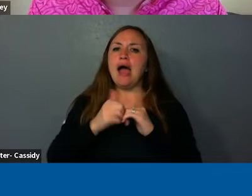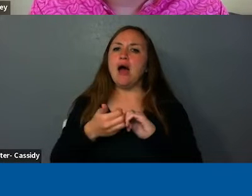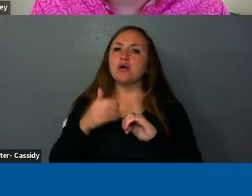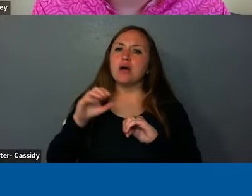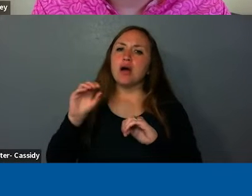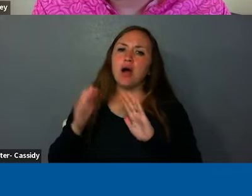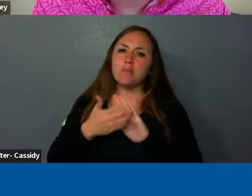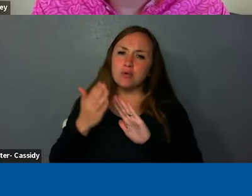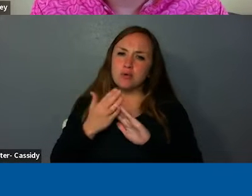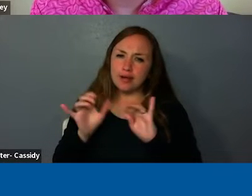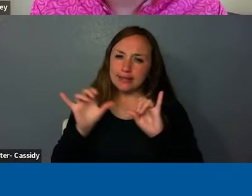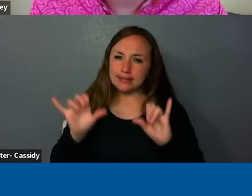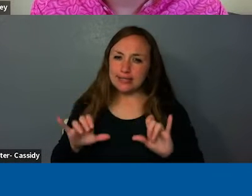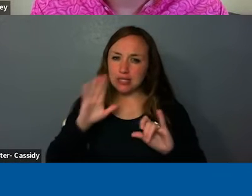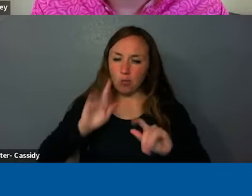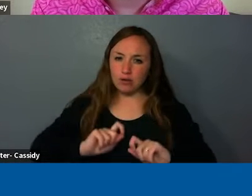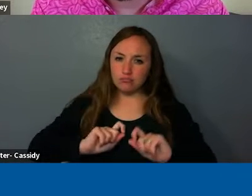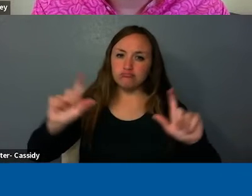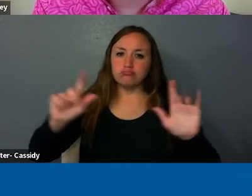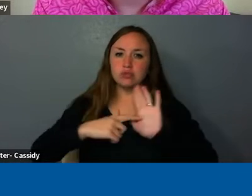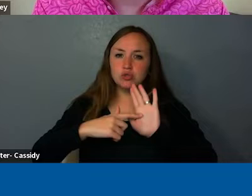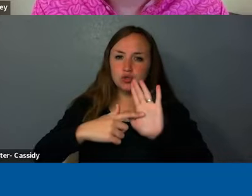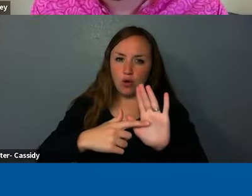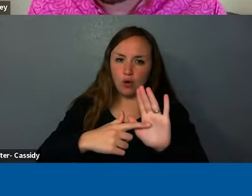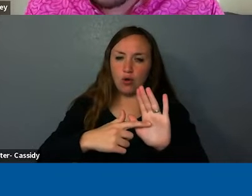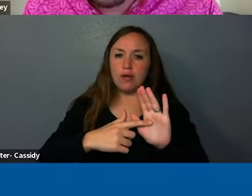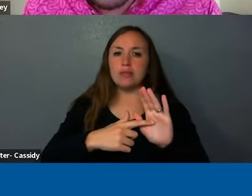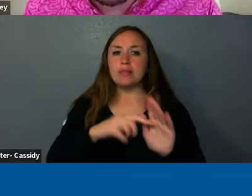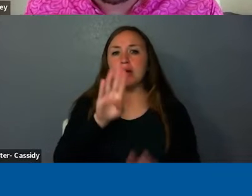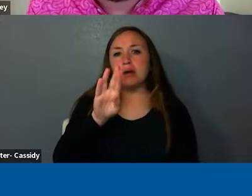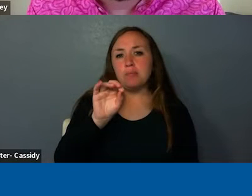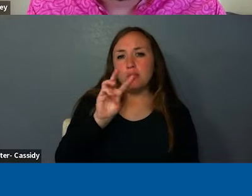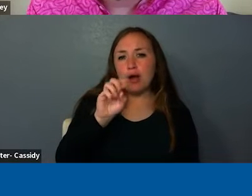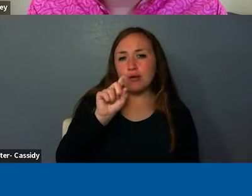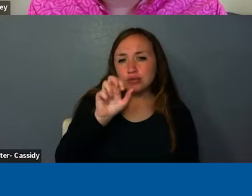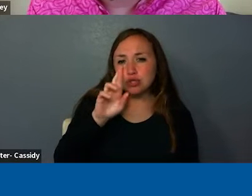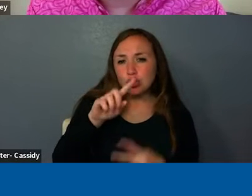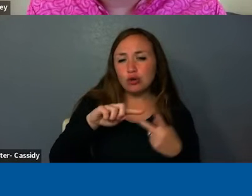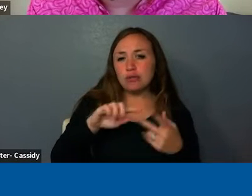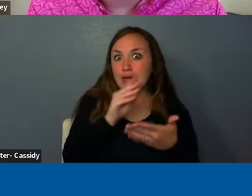presents interface elements, including the browser, the browser's content, but also things like